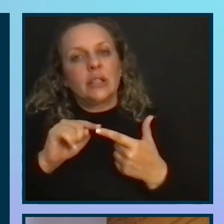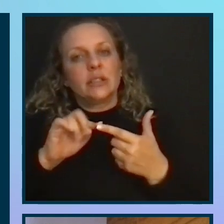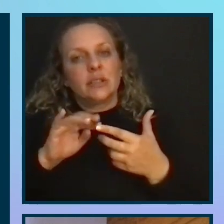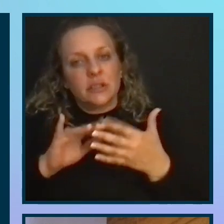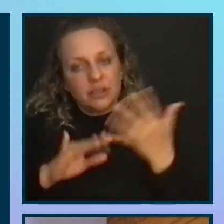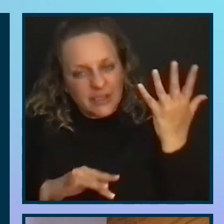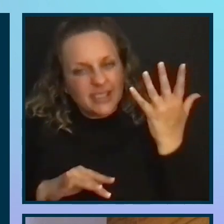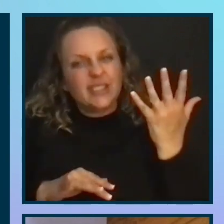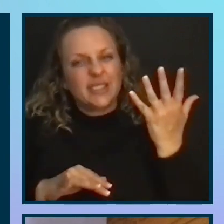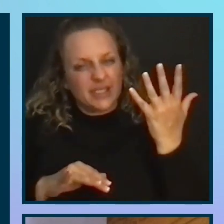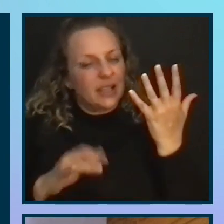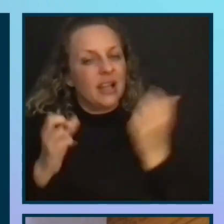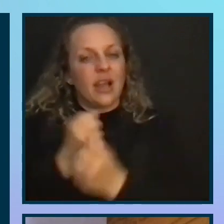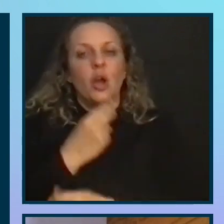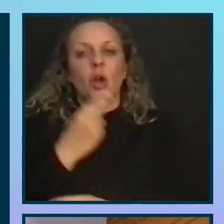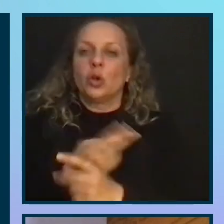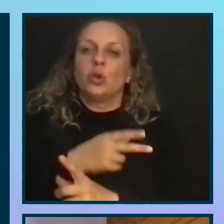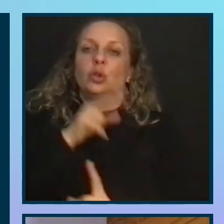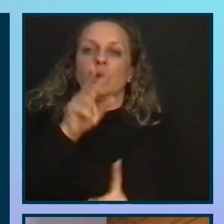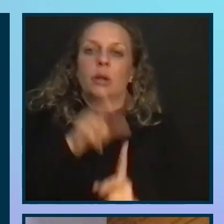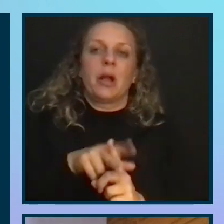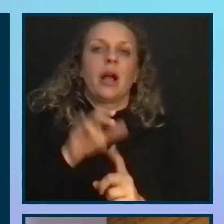that was all used in that uplift project.